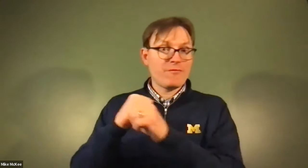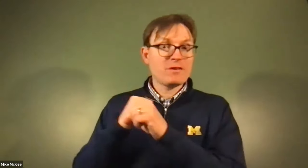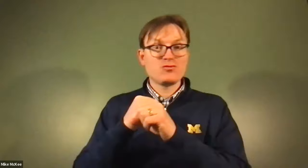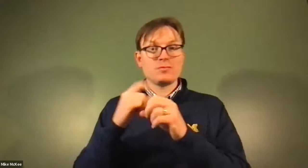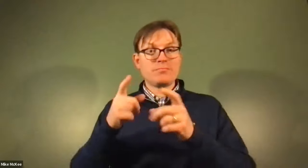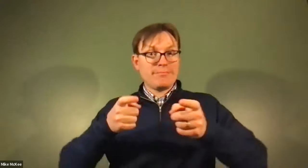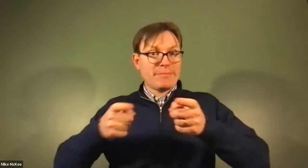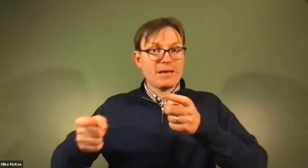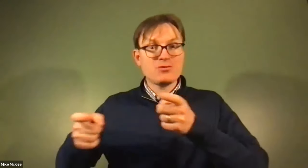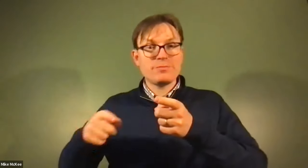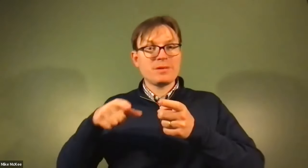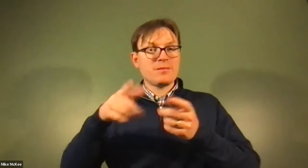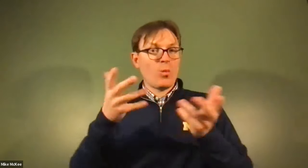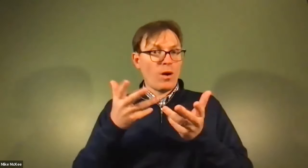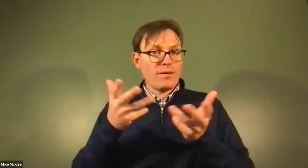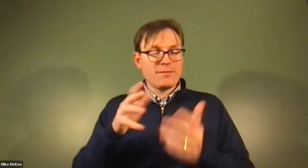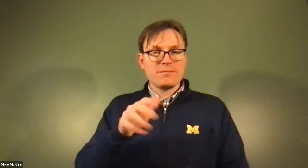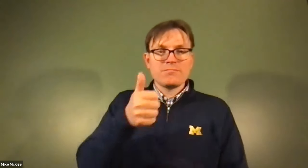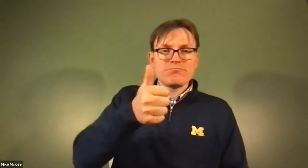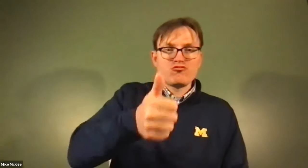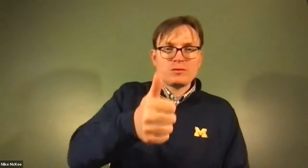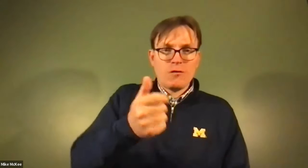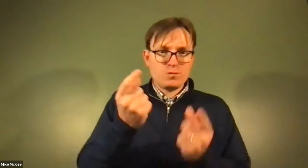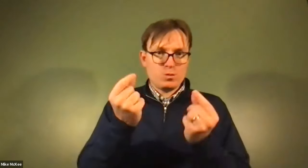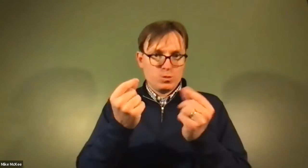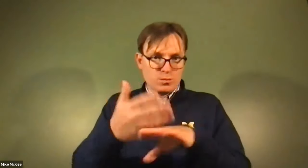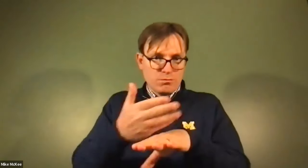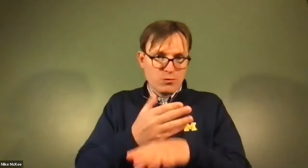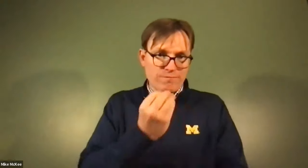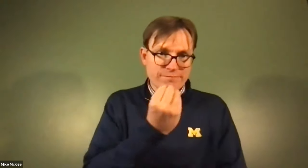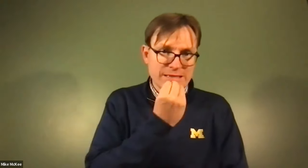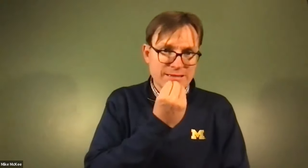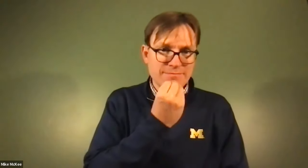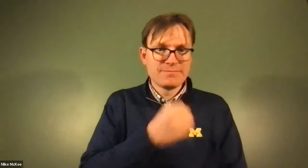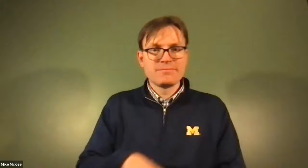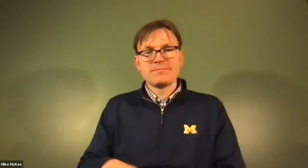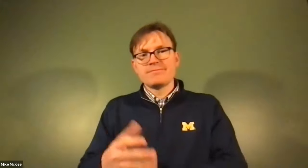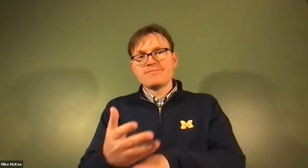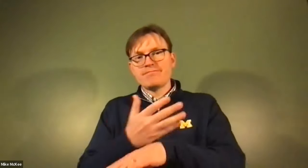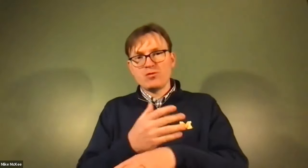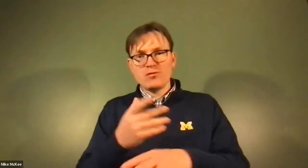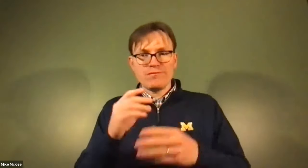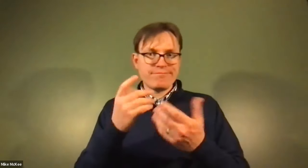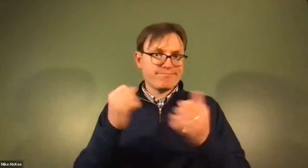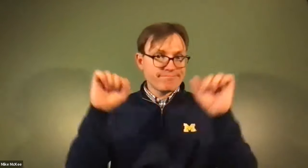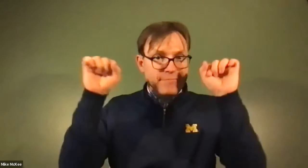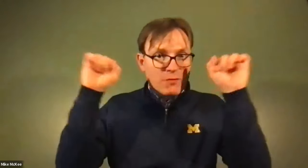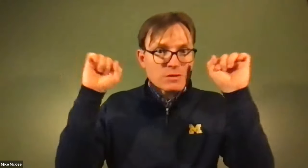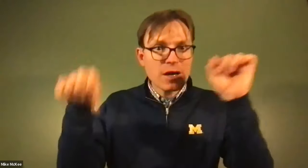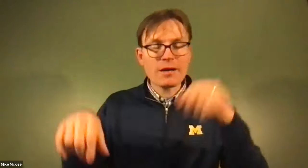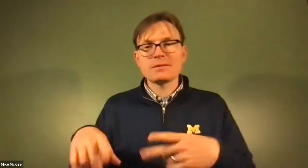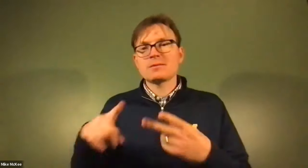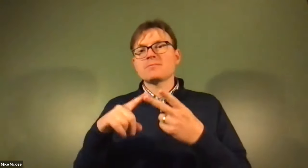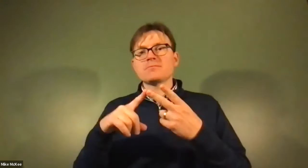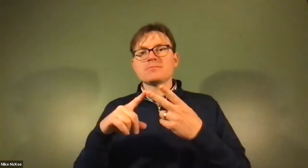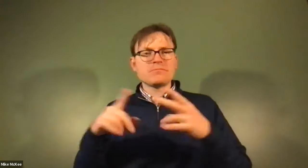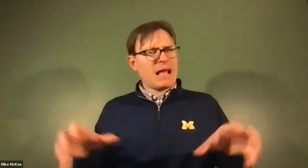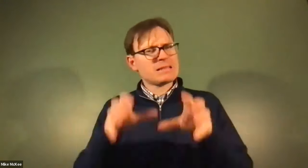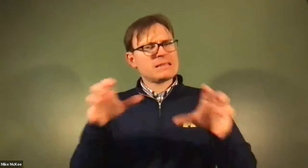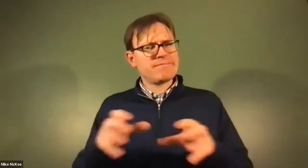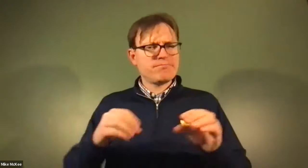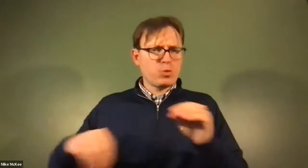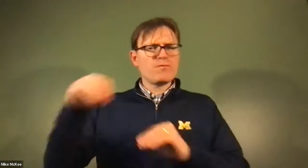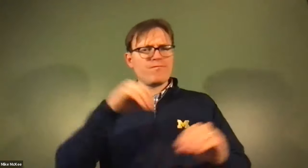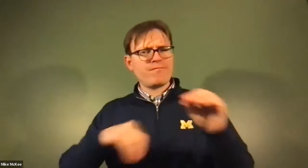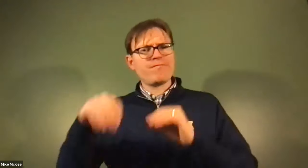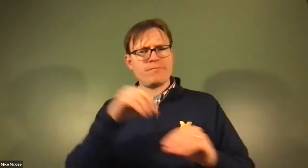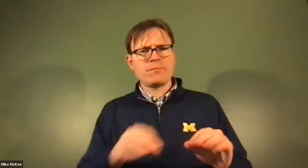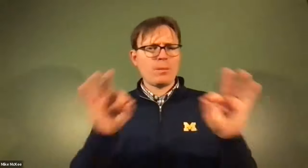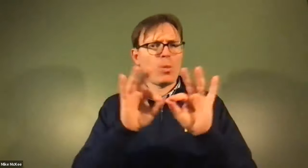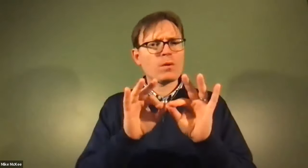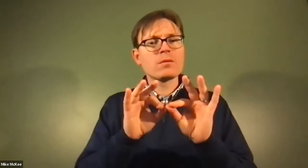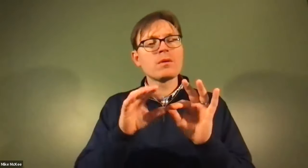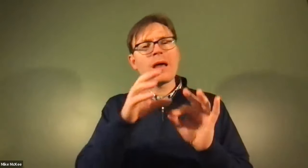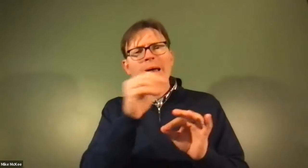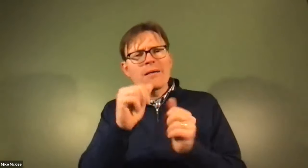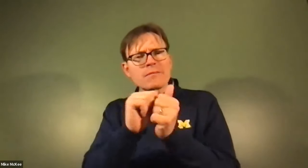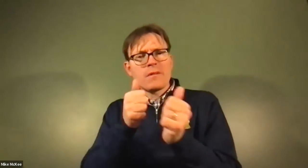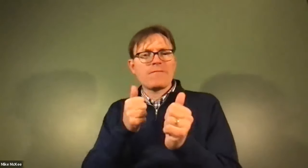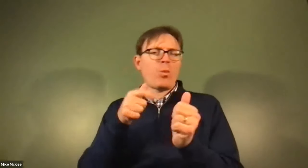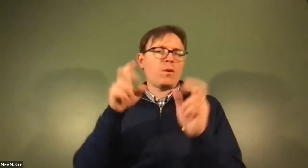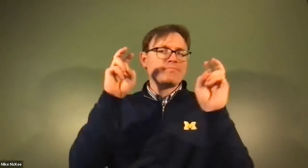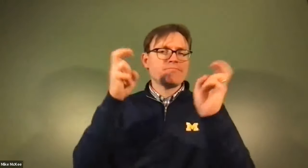James Cech: So while doctors can prescribe medications the number one way to manage and prevent heart disease is actually the things that you can do eat more healthy do exercise.